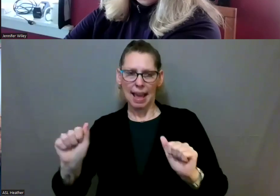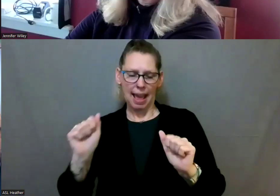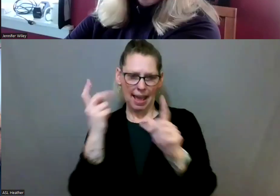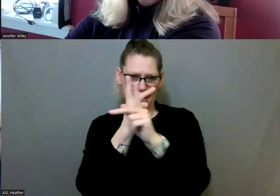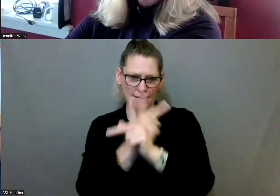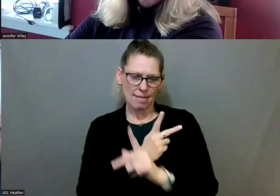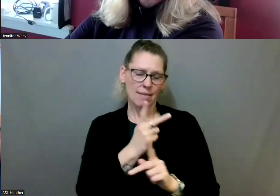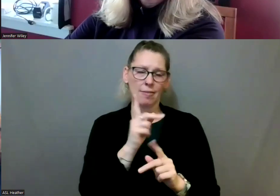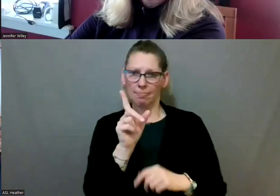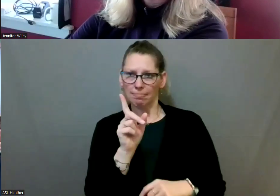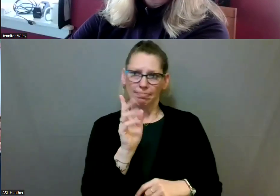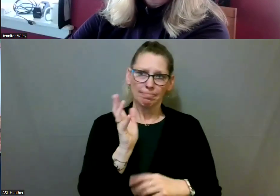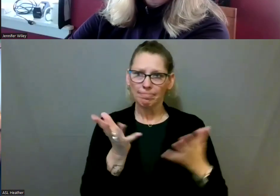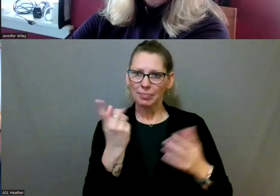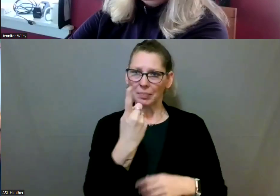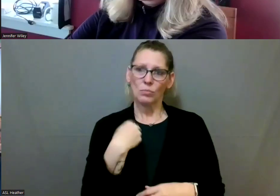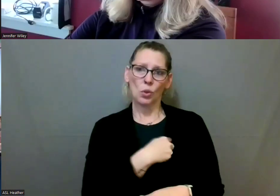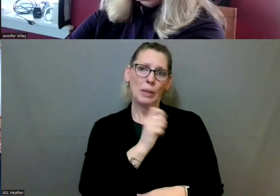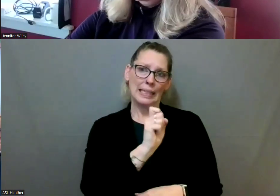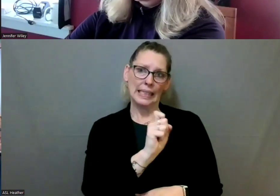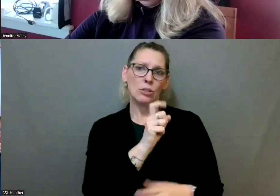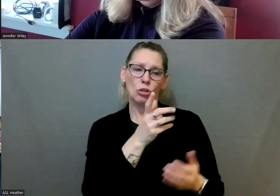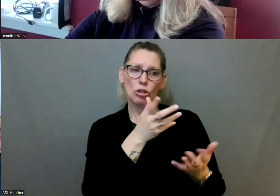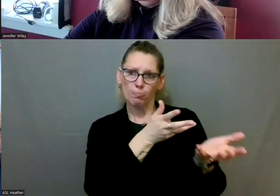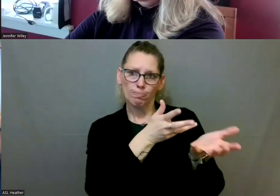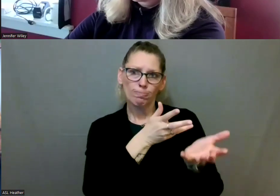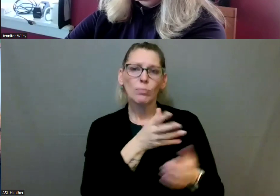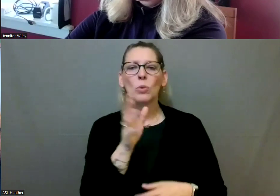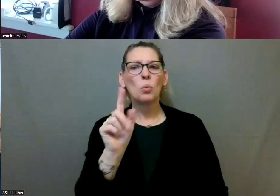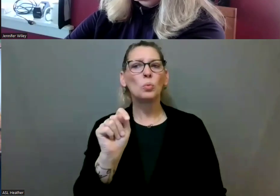is um this is somebody that we should really check in on so it's just a tool to do that I share